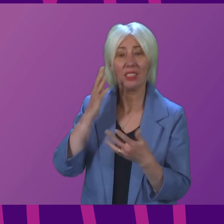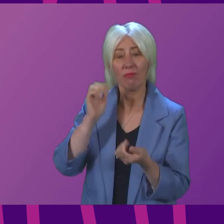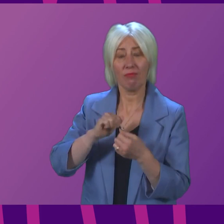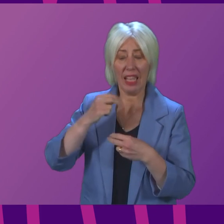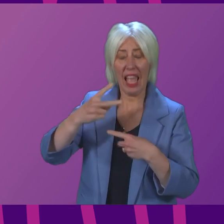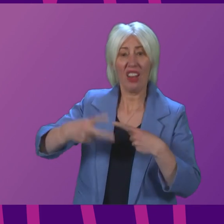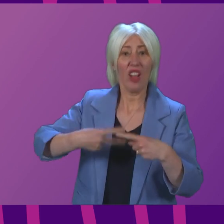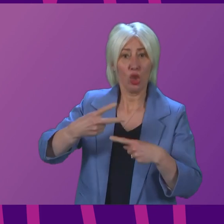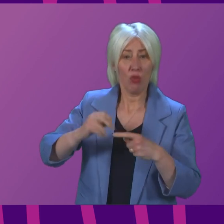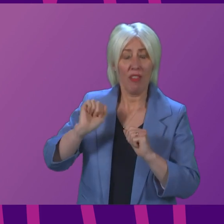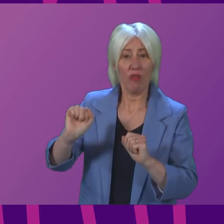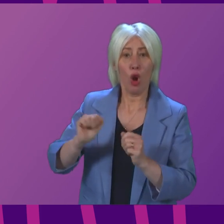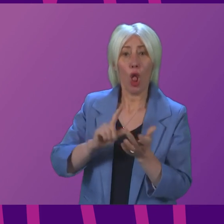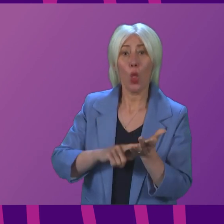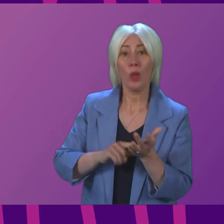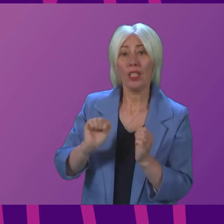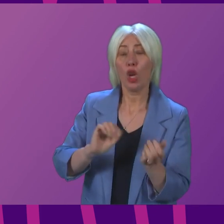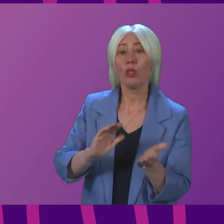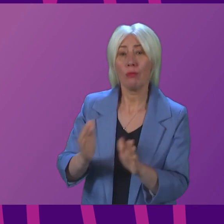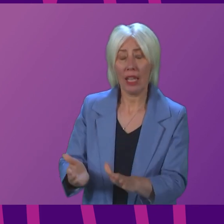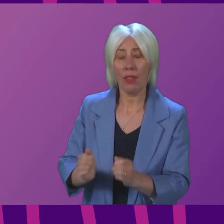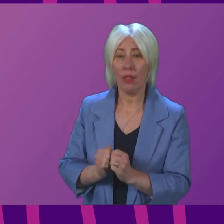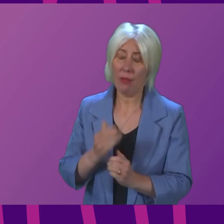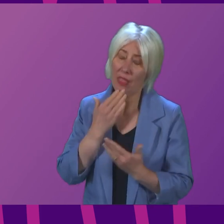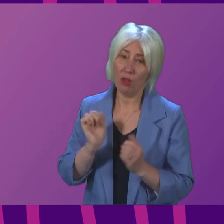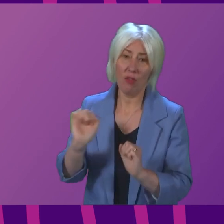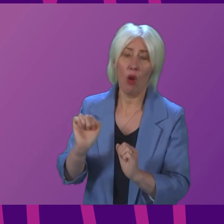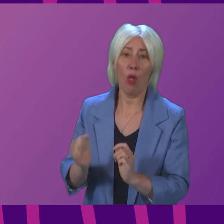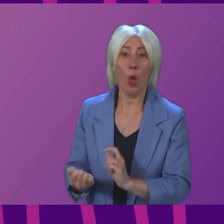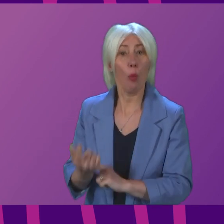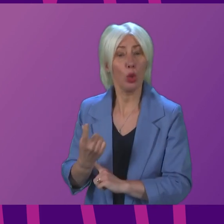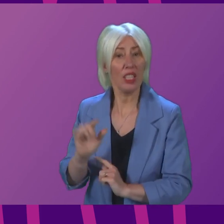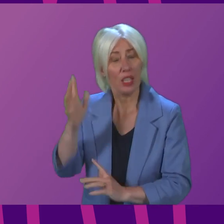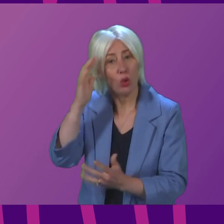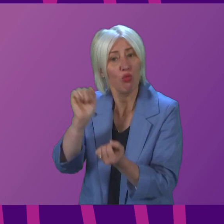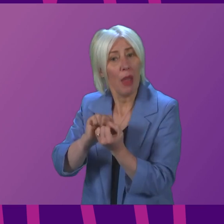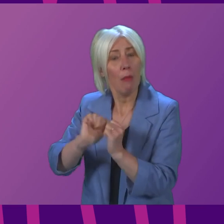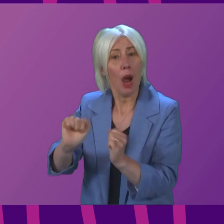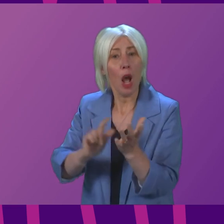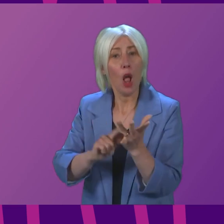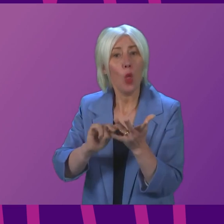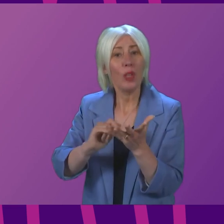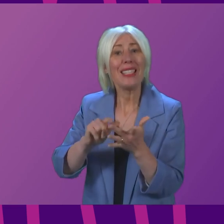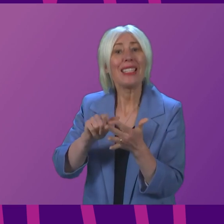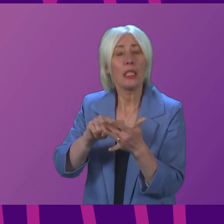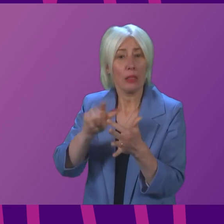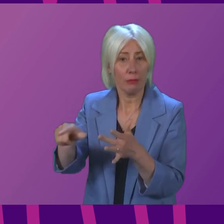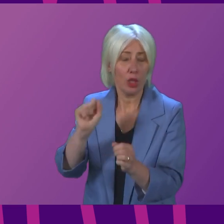I thank them for giving all of us the opportunity to remember Louise, because she is the person